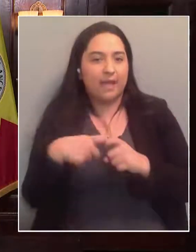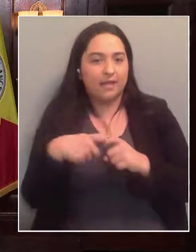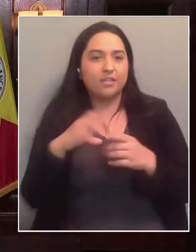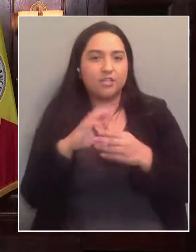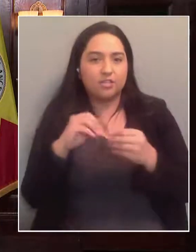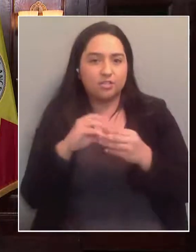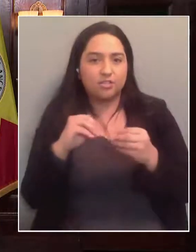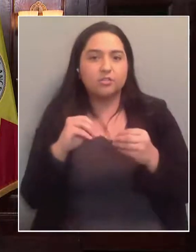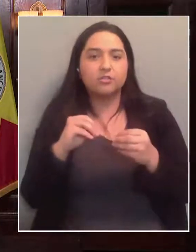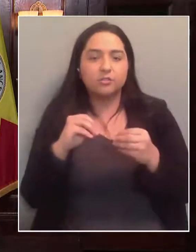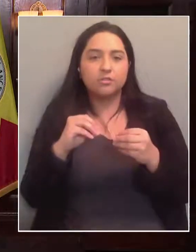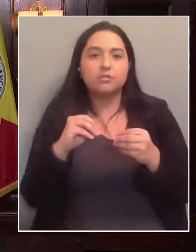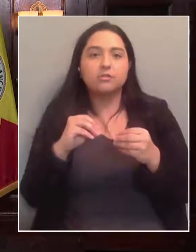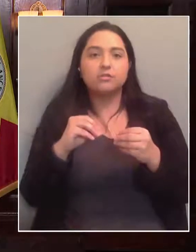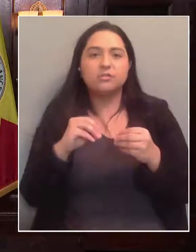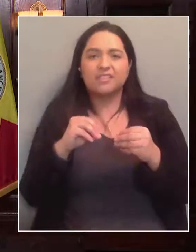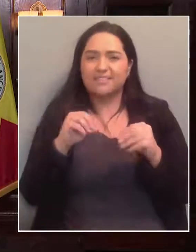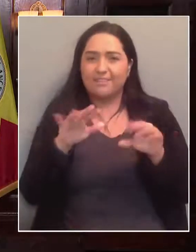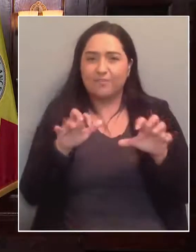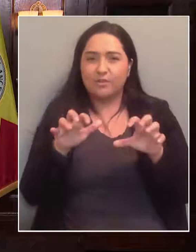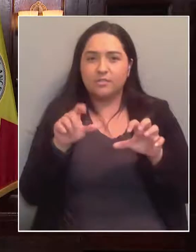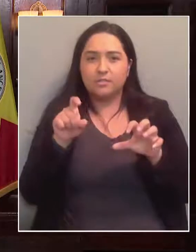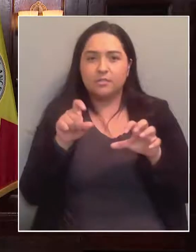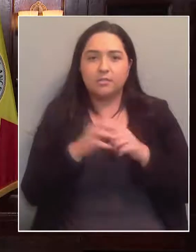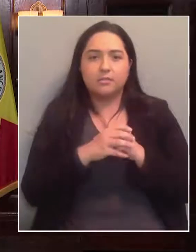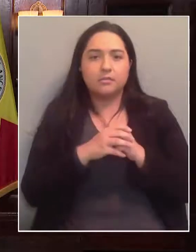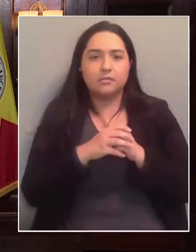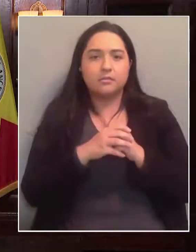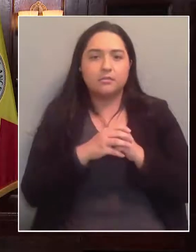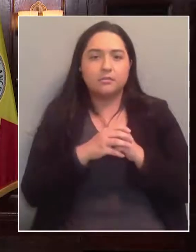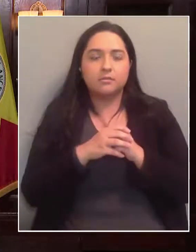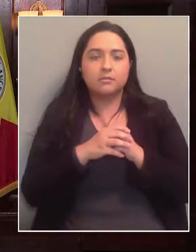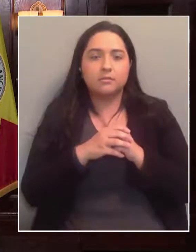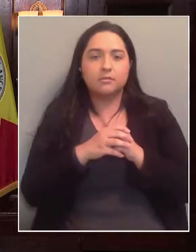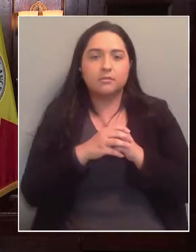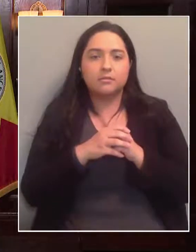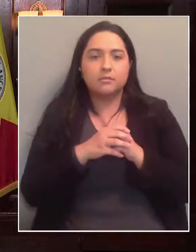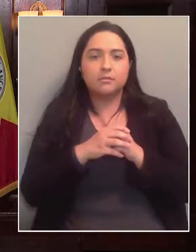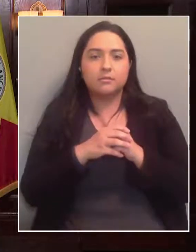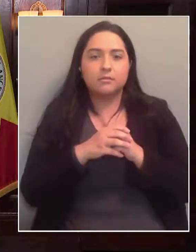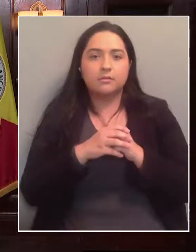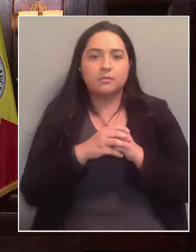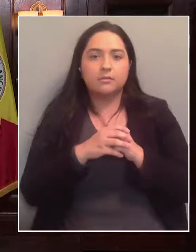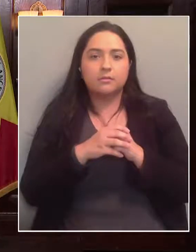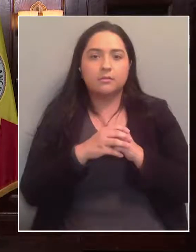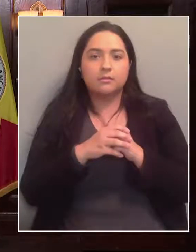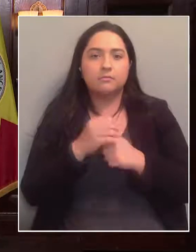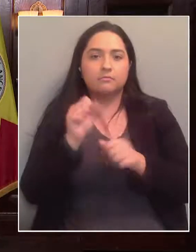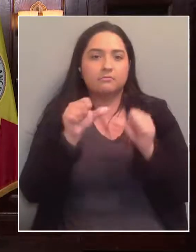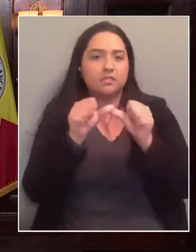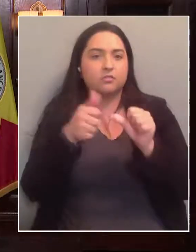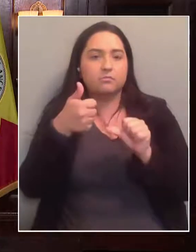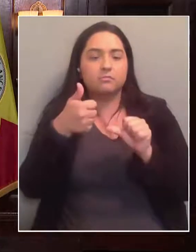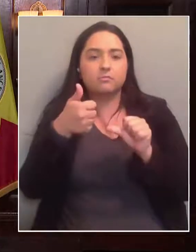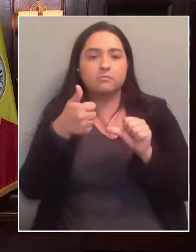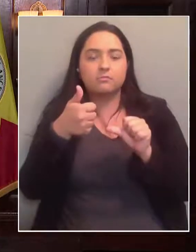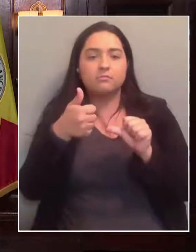THANK YOU TO ALL THE MEMBERS OF THE PRESS AND WE'LL SEE YOU SOON IF YOU'RE TUNING OUT.